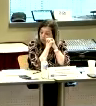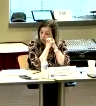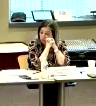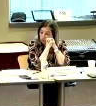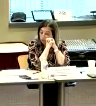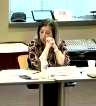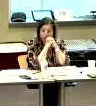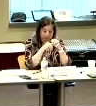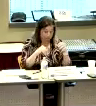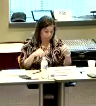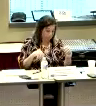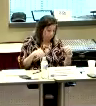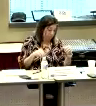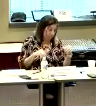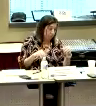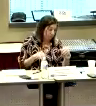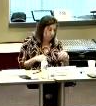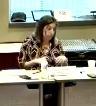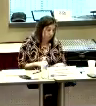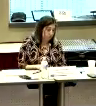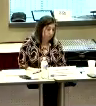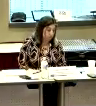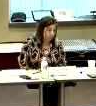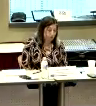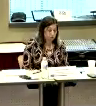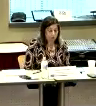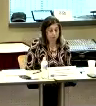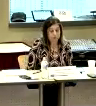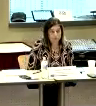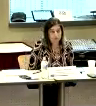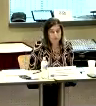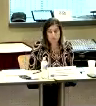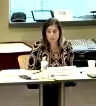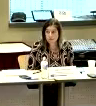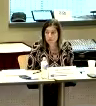I'm speaking of course about Dr. Ada Adimora who passed away earlier this year since our last meeting.